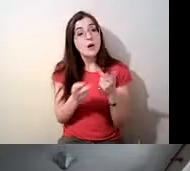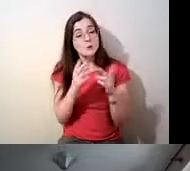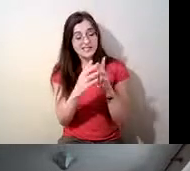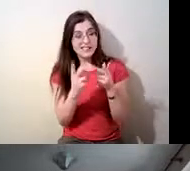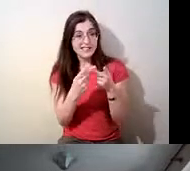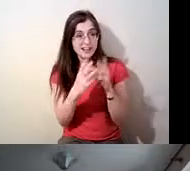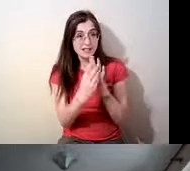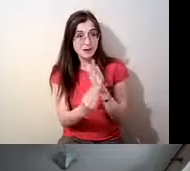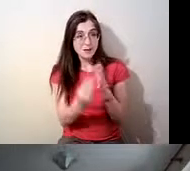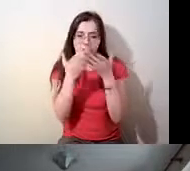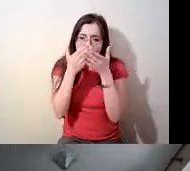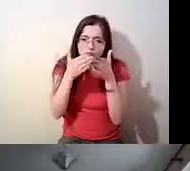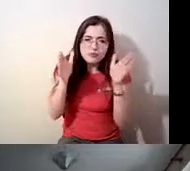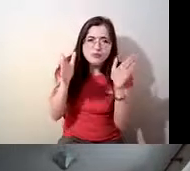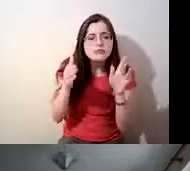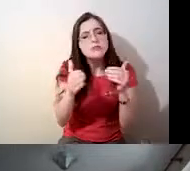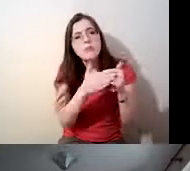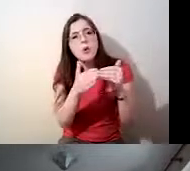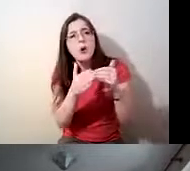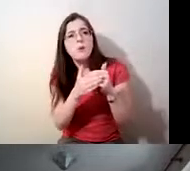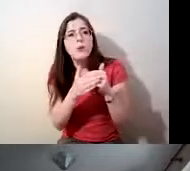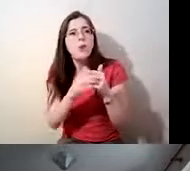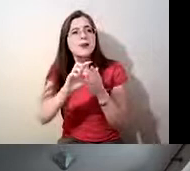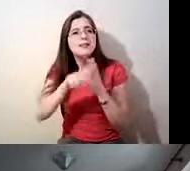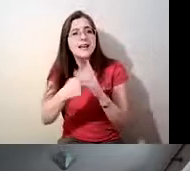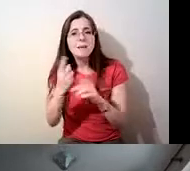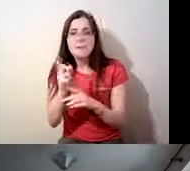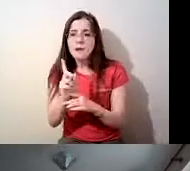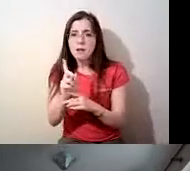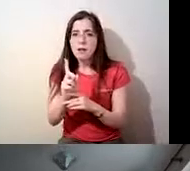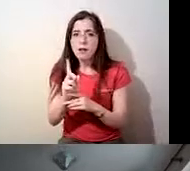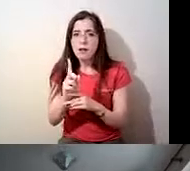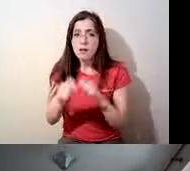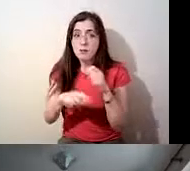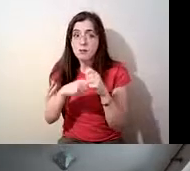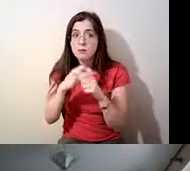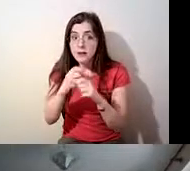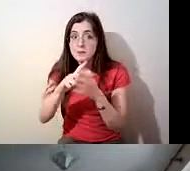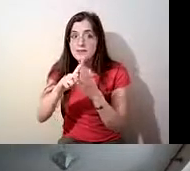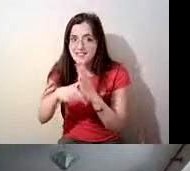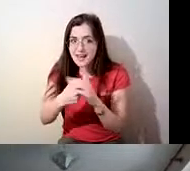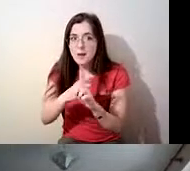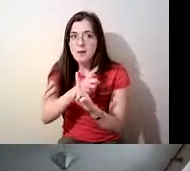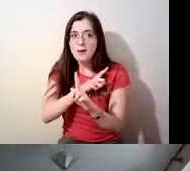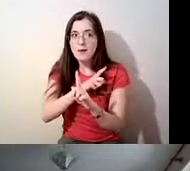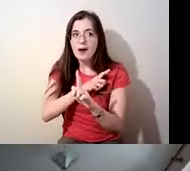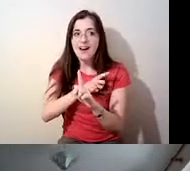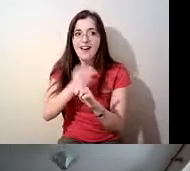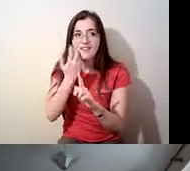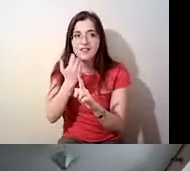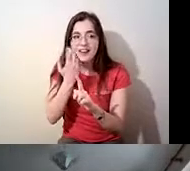more and more disabled people are created every single day due to pollution that is carcinogenic